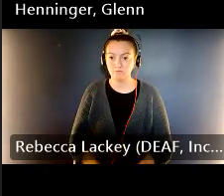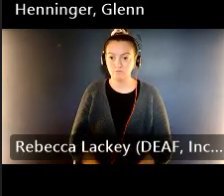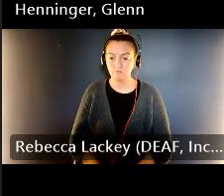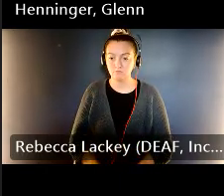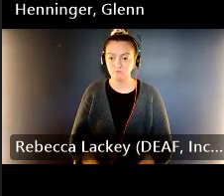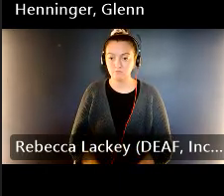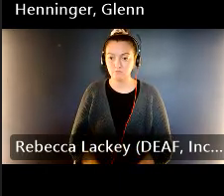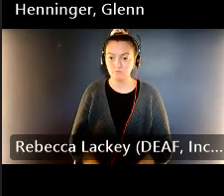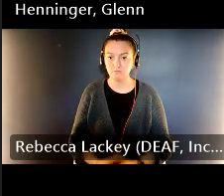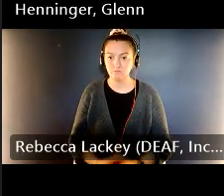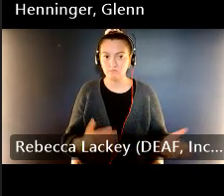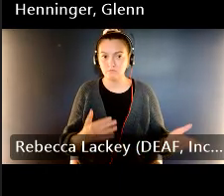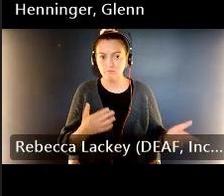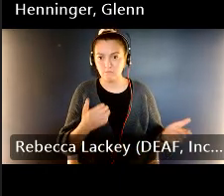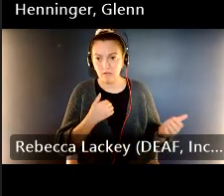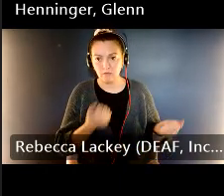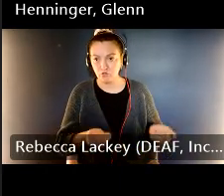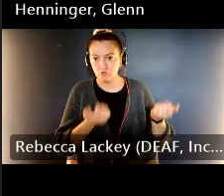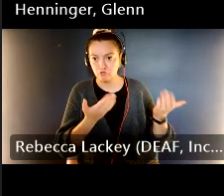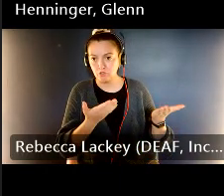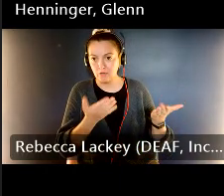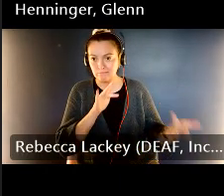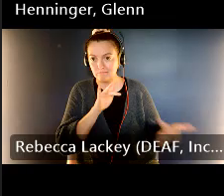I, I might suggest you get in touch with our